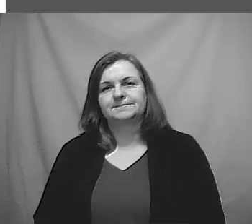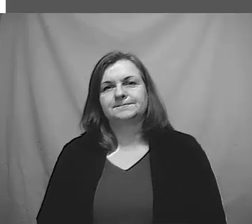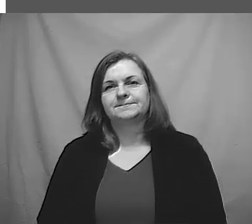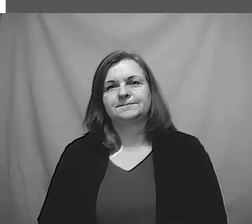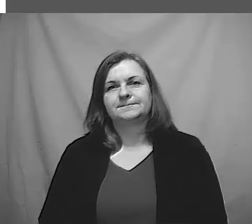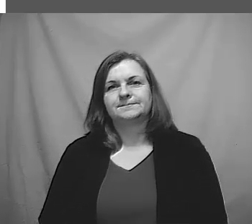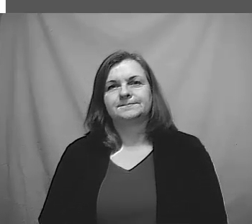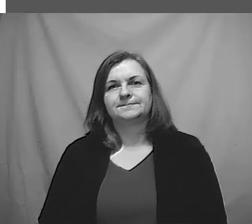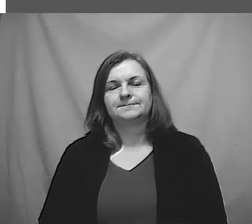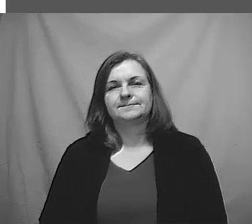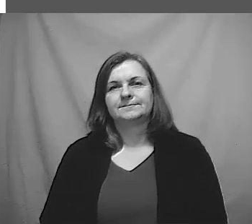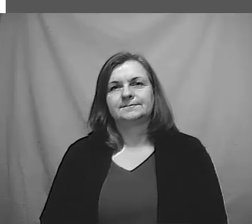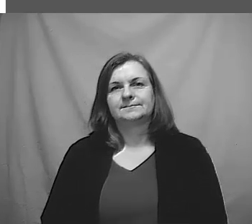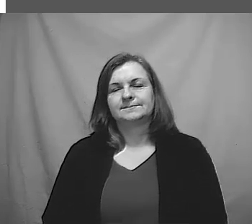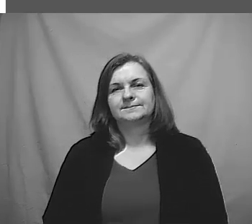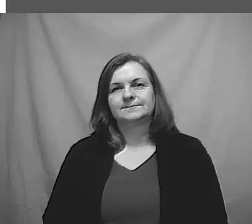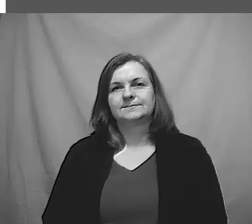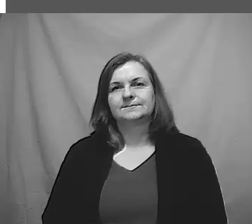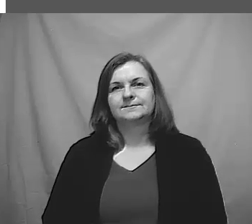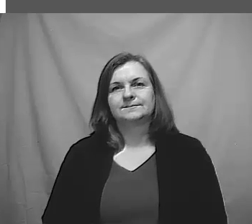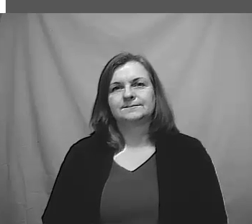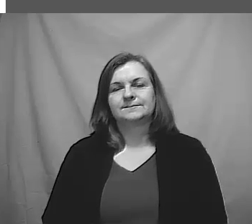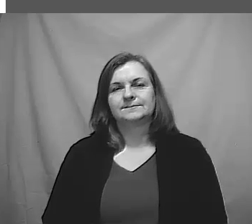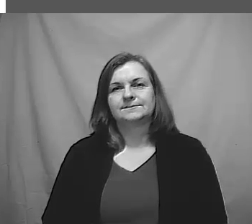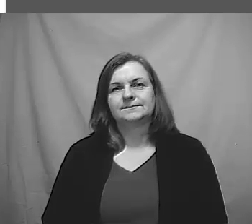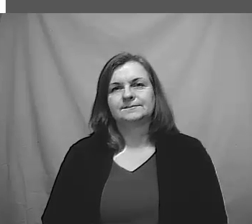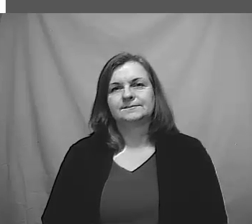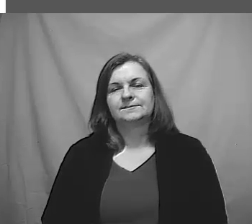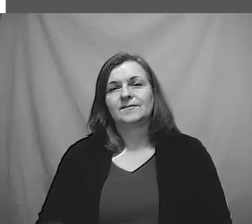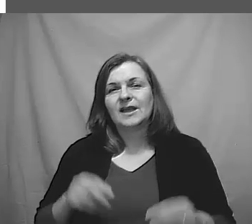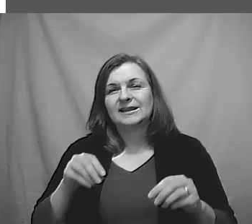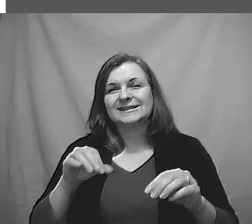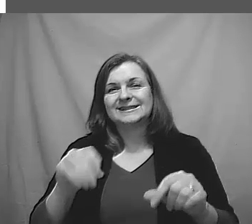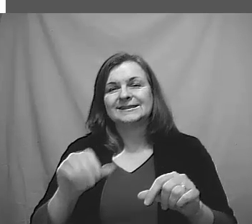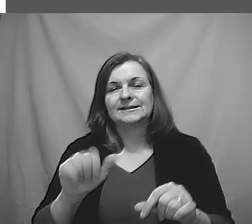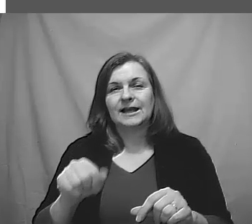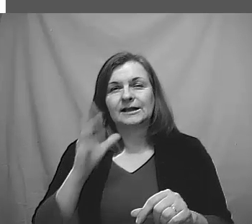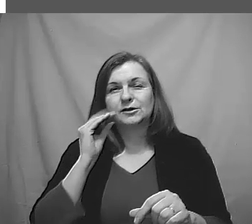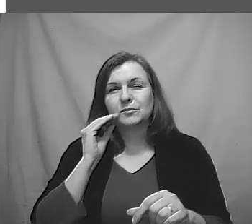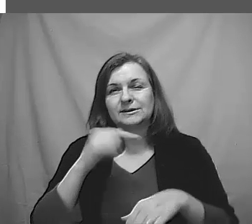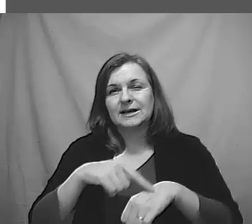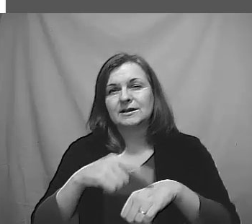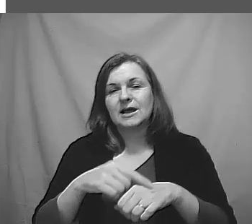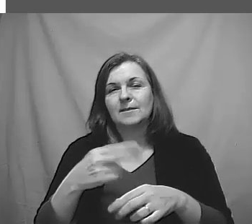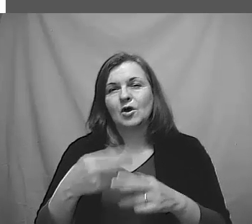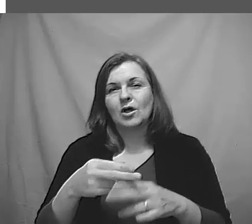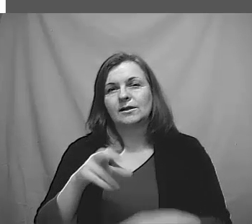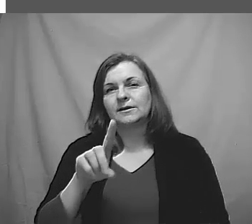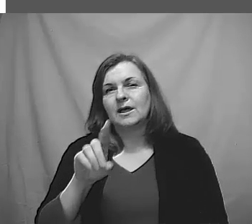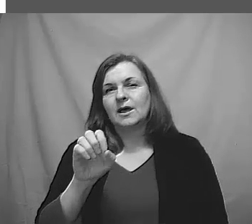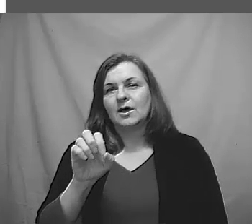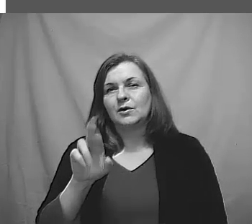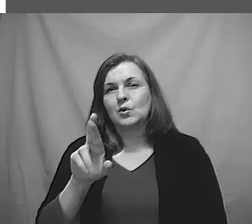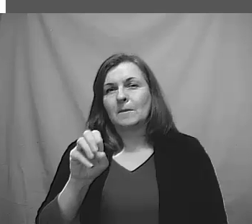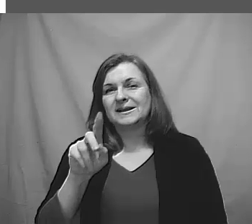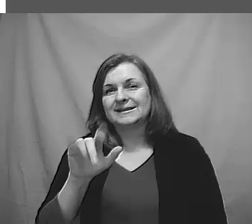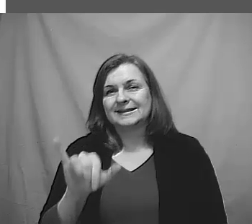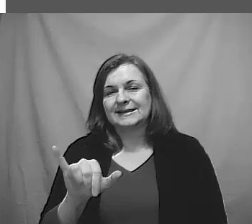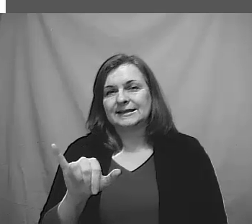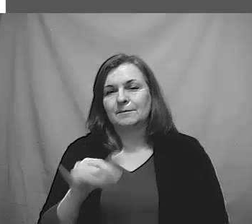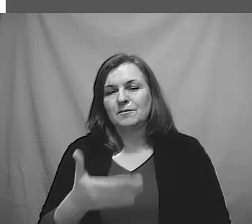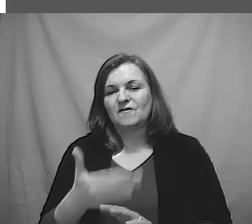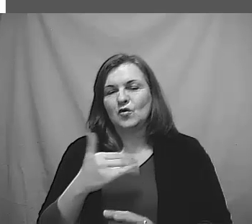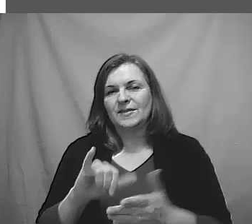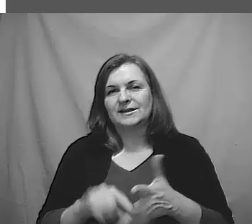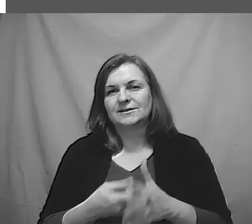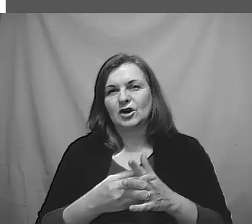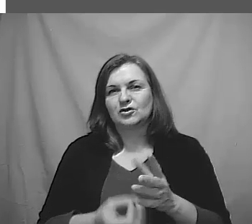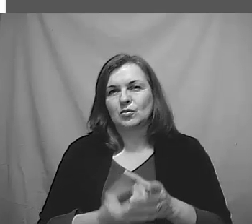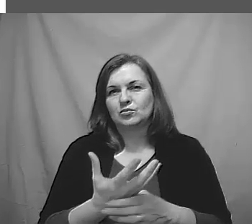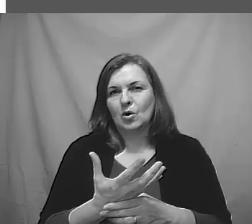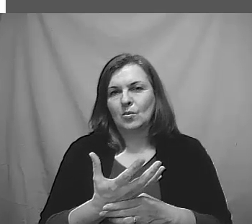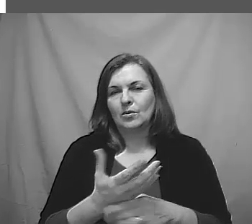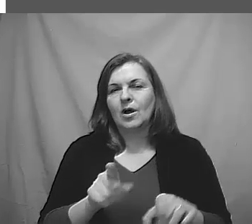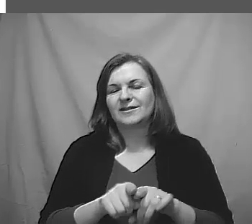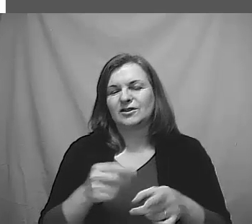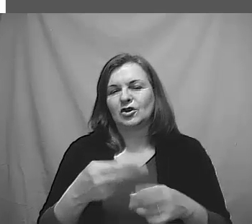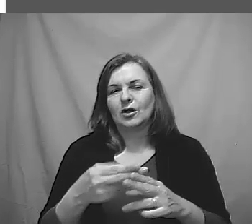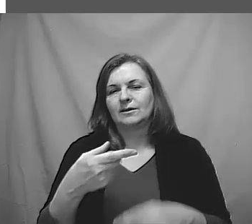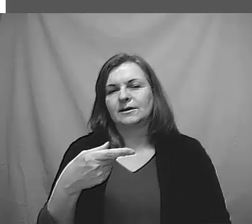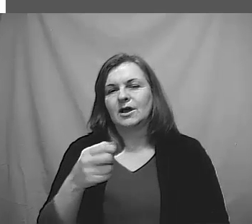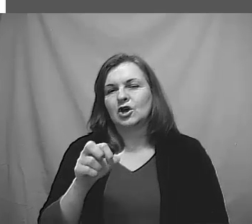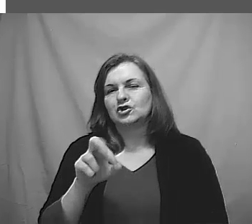seeds can go through a period of dormancy before they actually germinate but what we typically think of with seeds are the fruits that